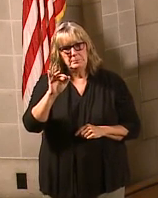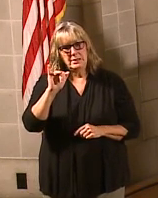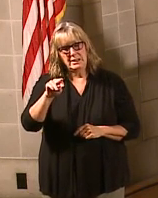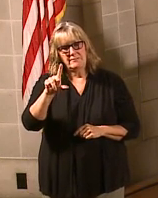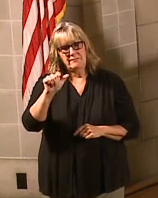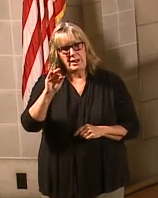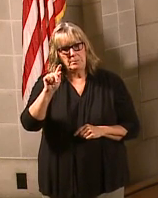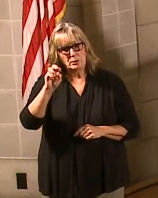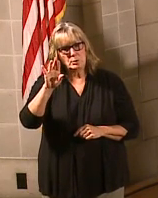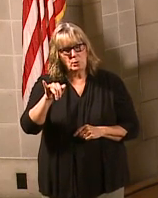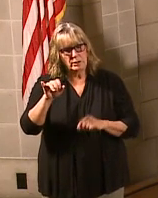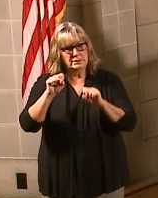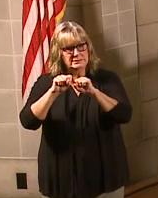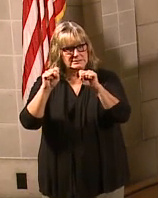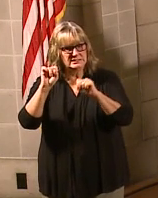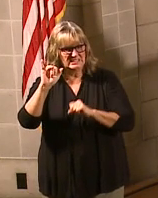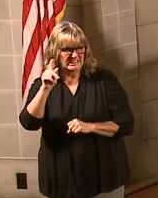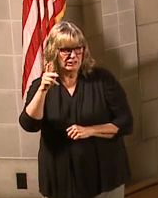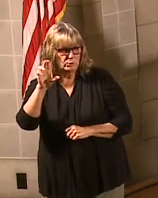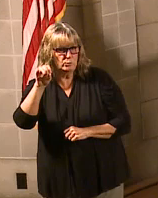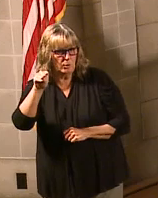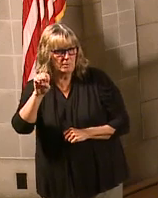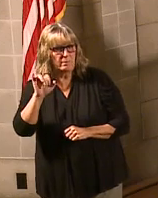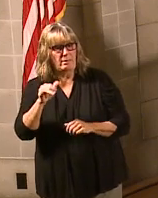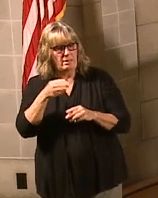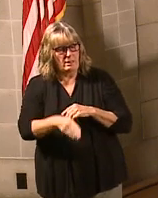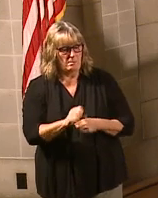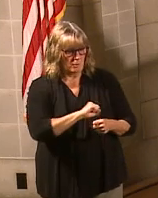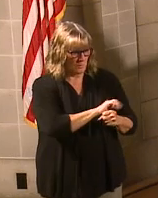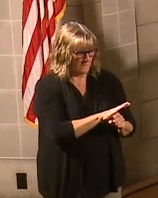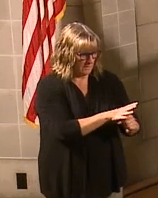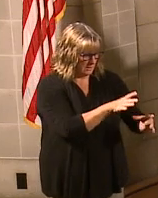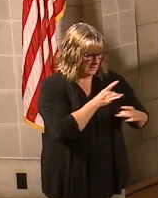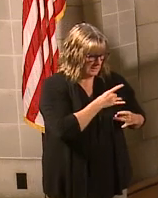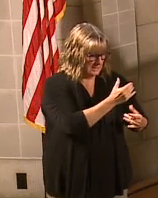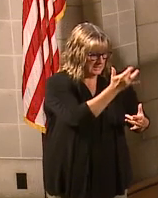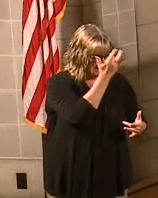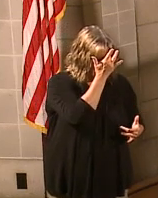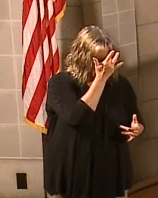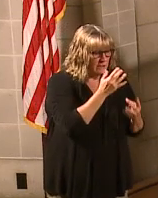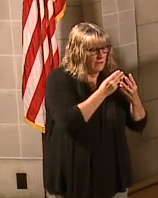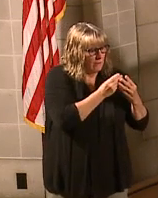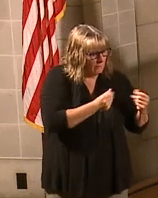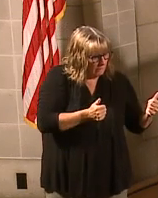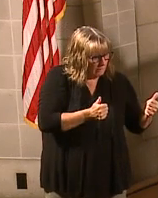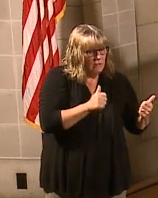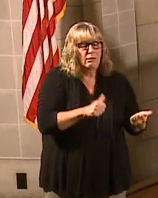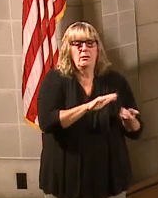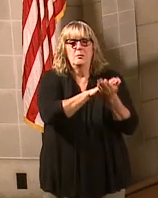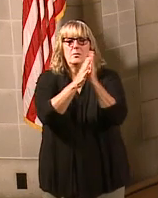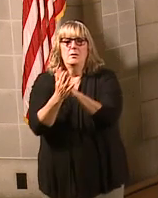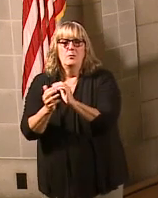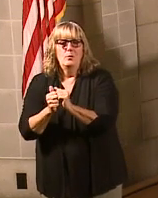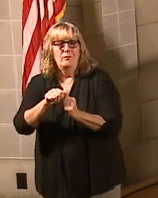STRESS OUR SYSTEM IS MULTI1E78